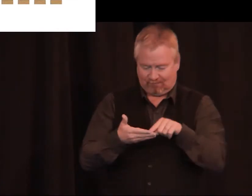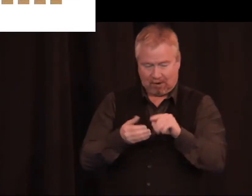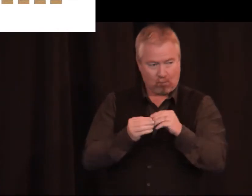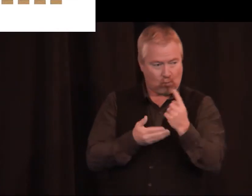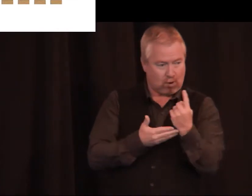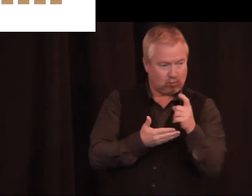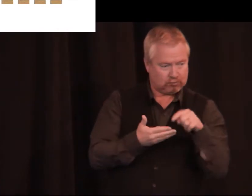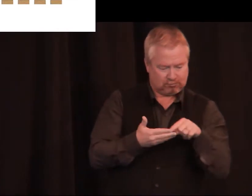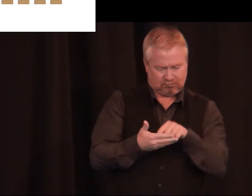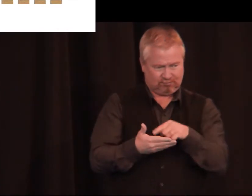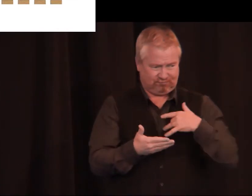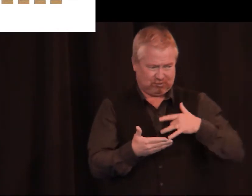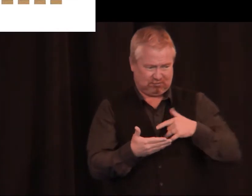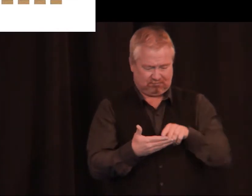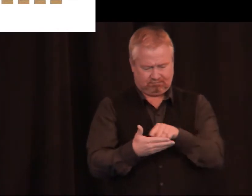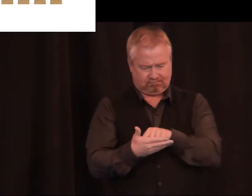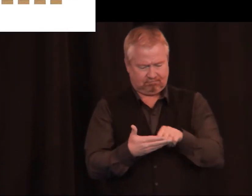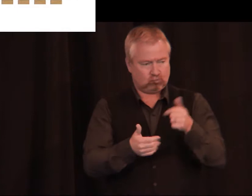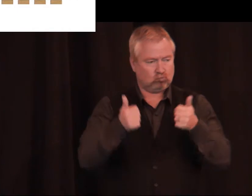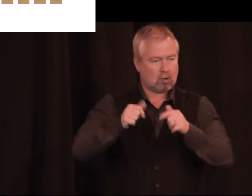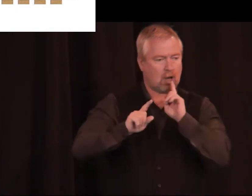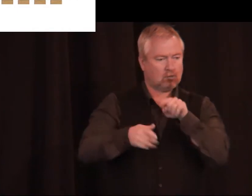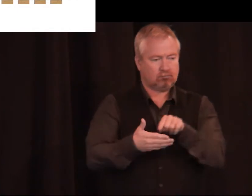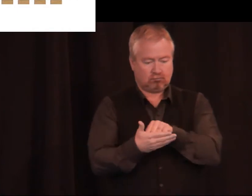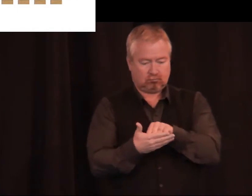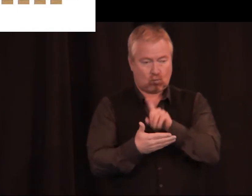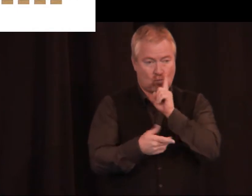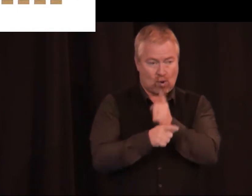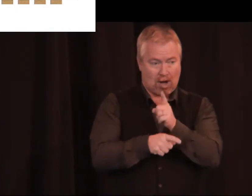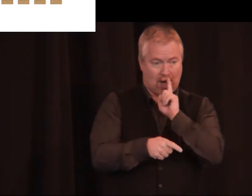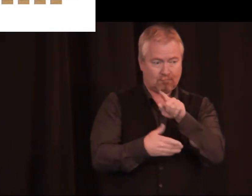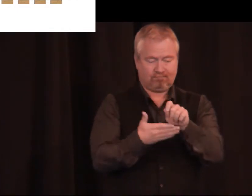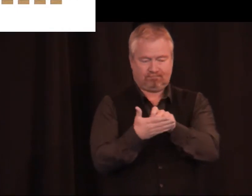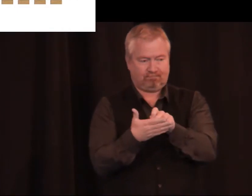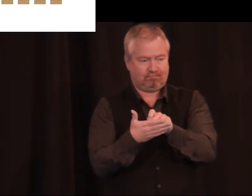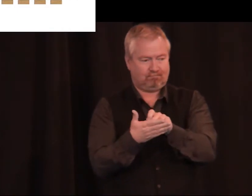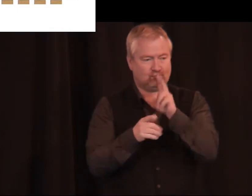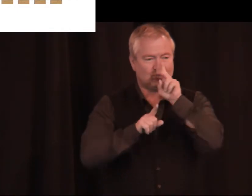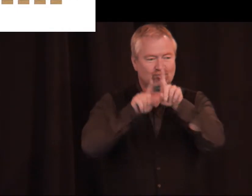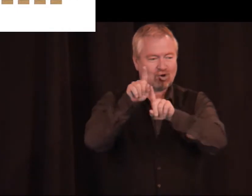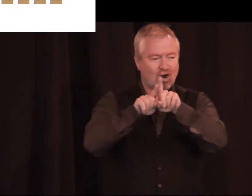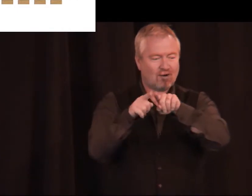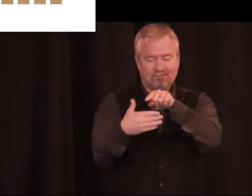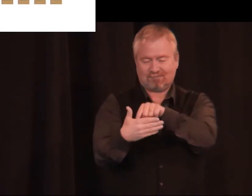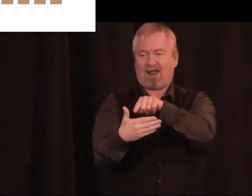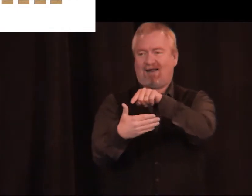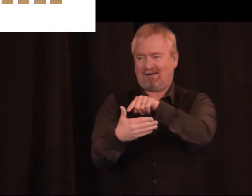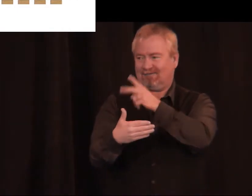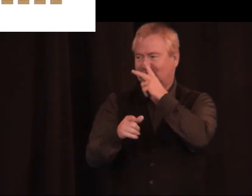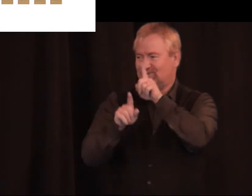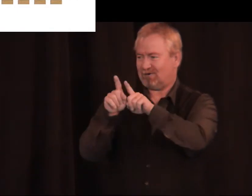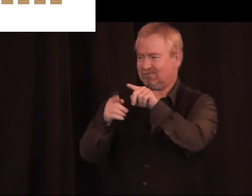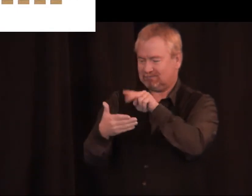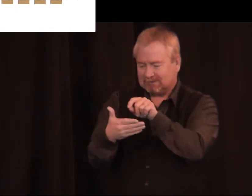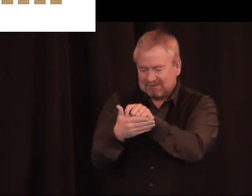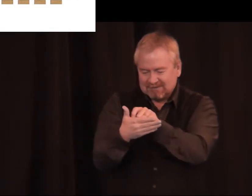And if you get the correct answer, you're going to see a little star in your box. So, do this with the people that you're sitting next to. Okay?